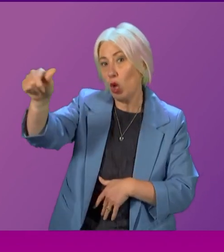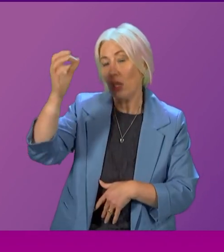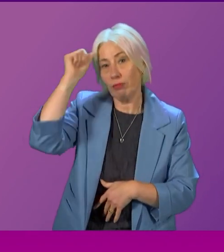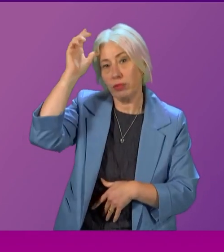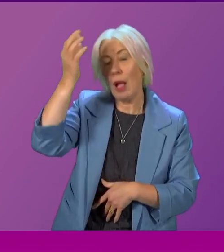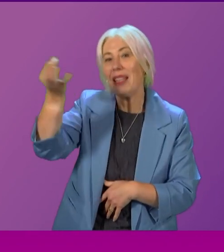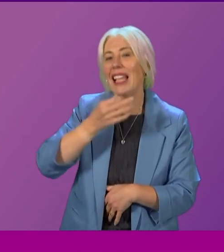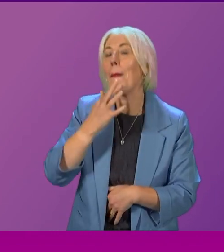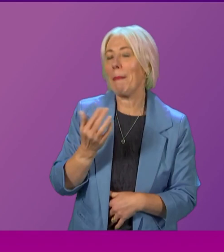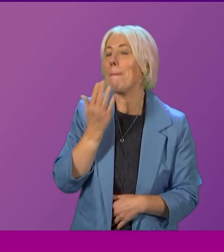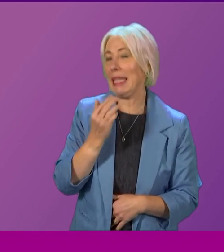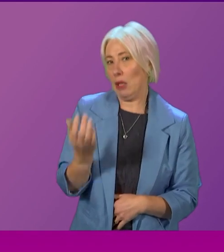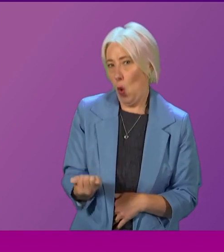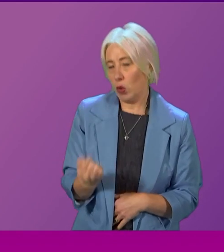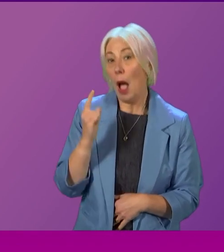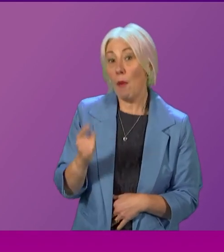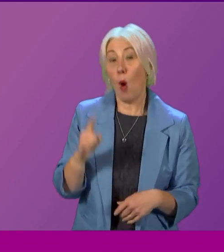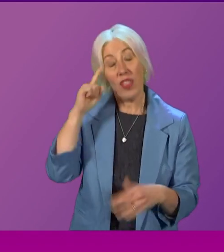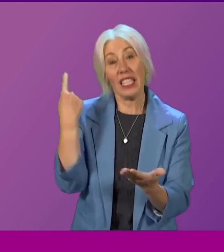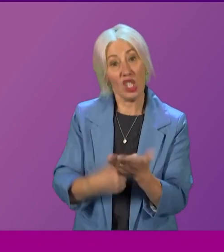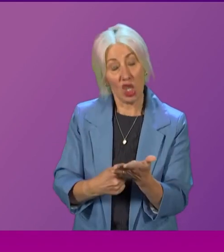Those judgments are crucial, and a delay would be sensible.